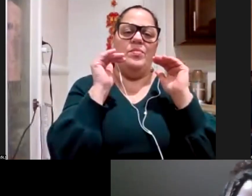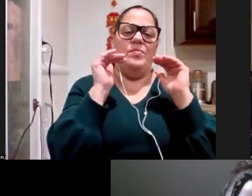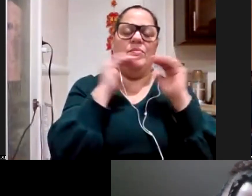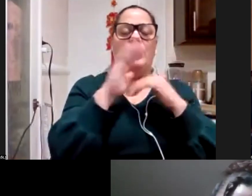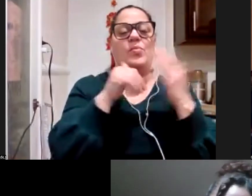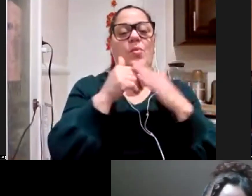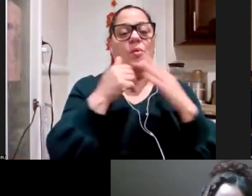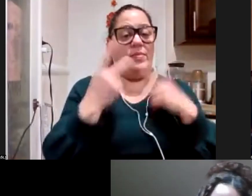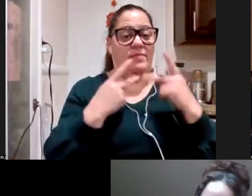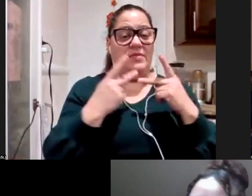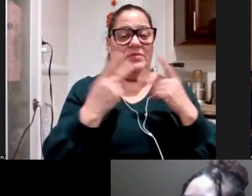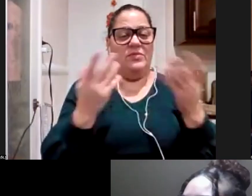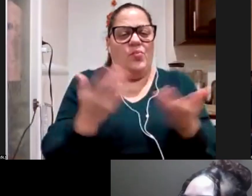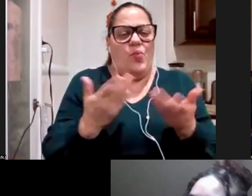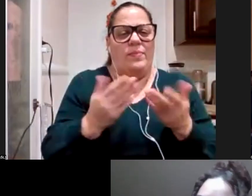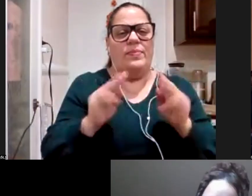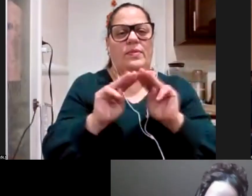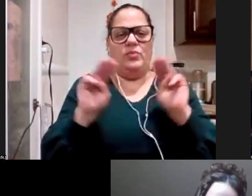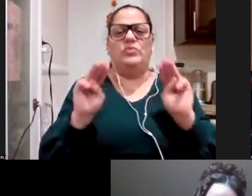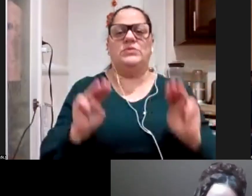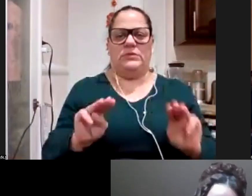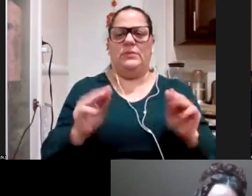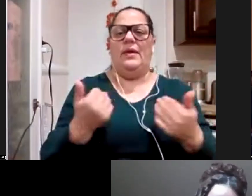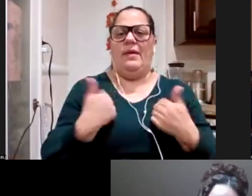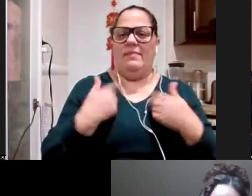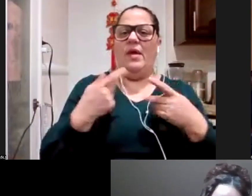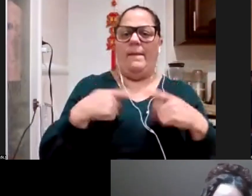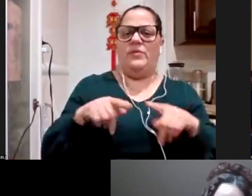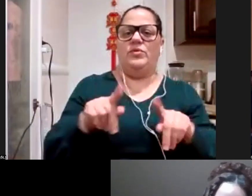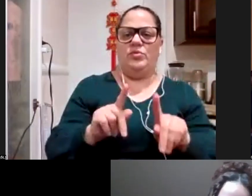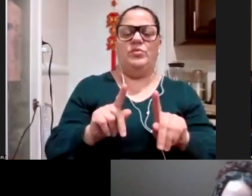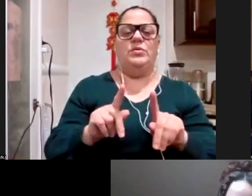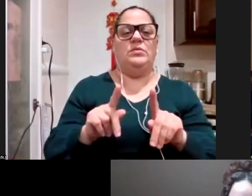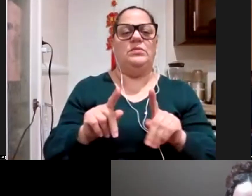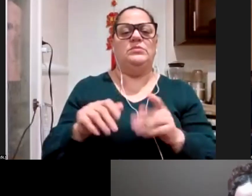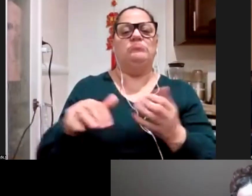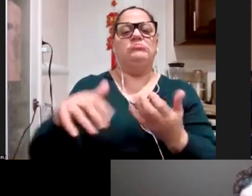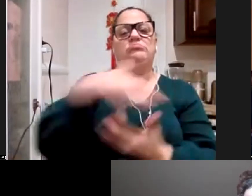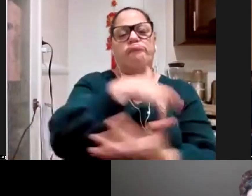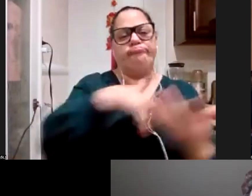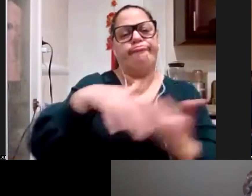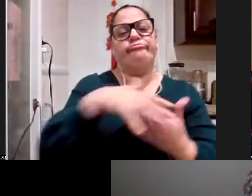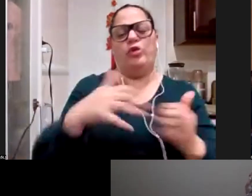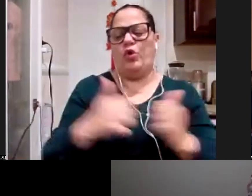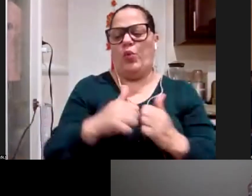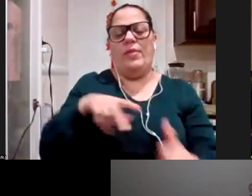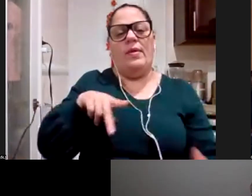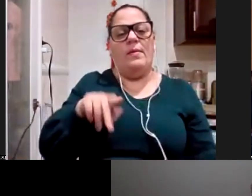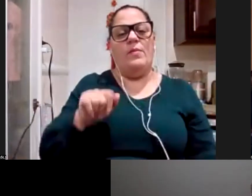museum gets from it. an opportunity to interact with the portal and allow themselves to ask those